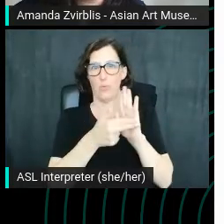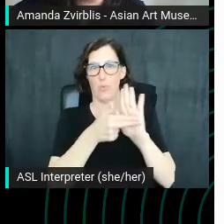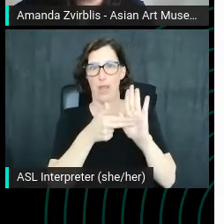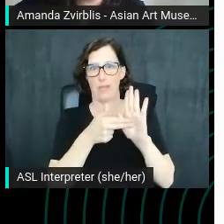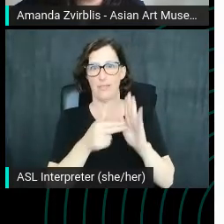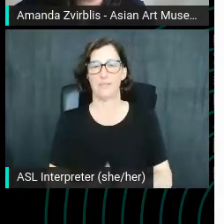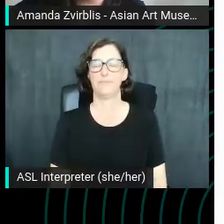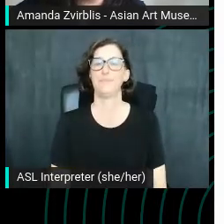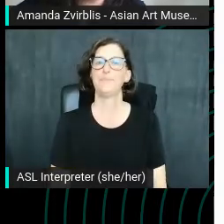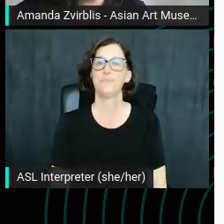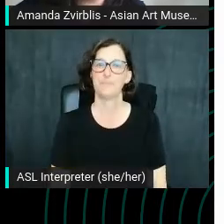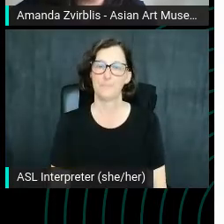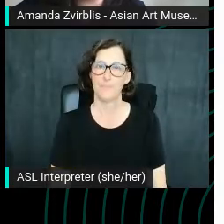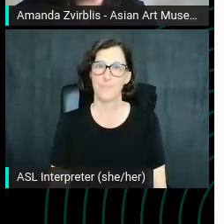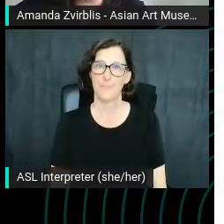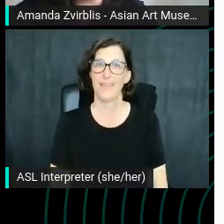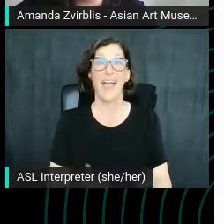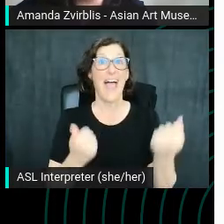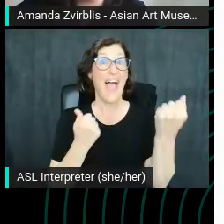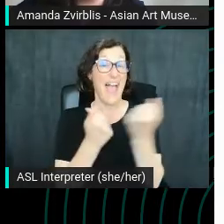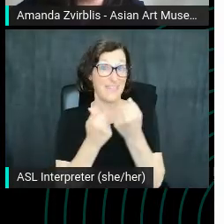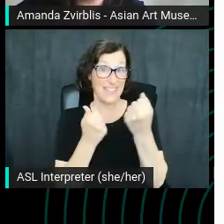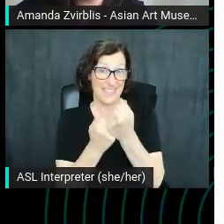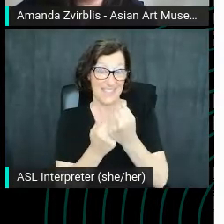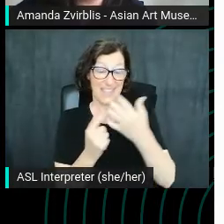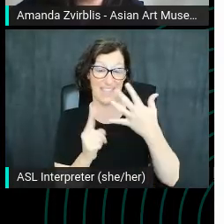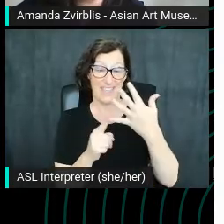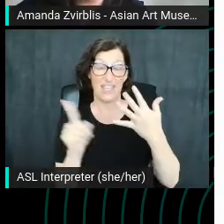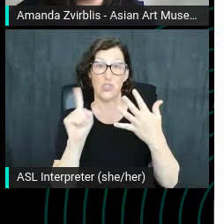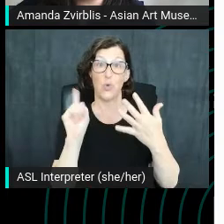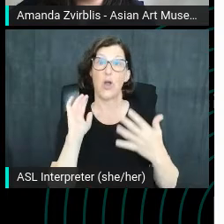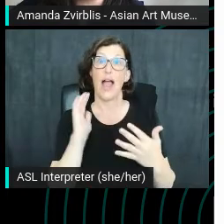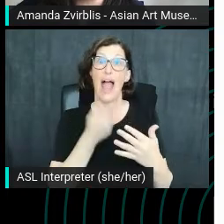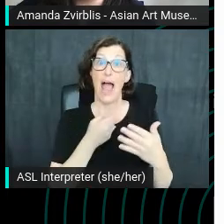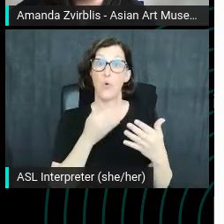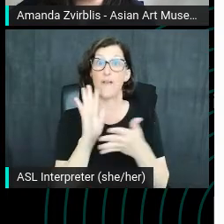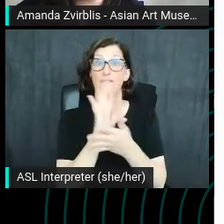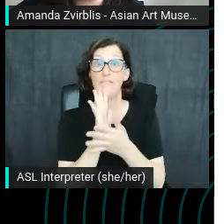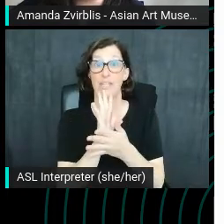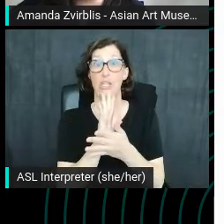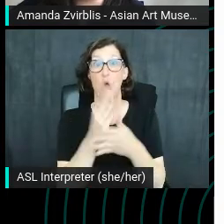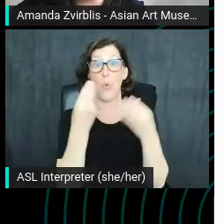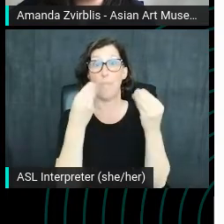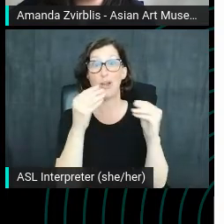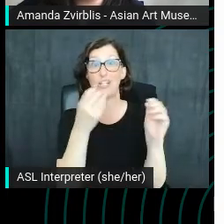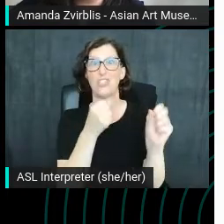The advocacy stage is where I think our video marketing strategy has the most room to improve.